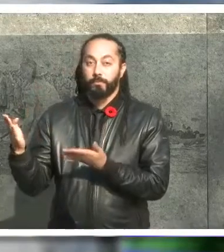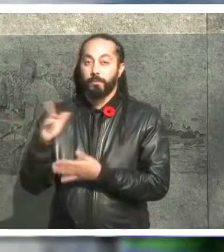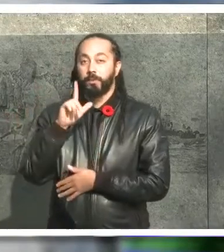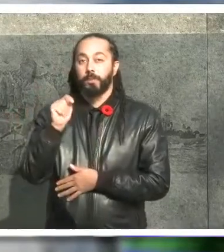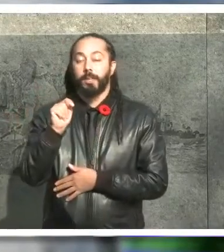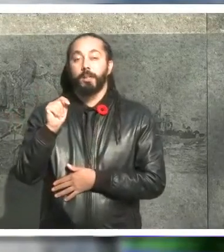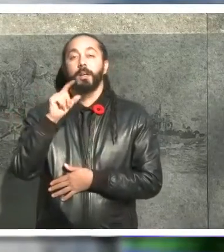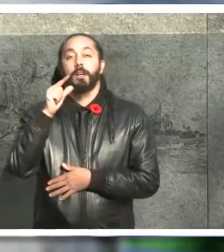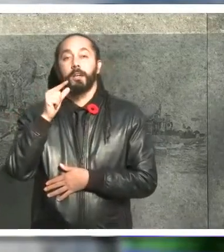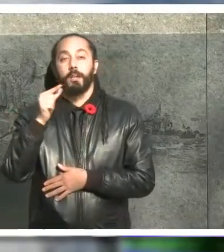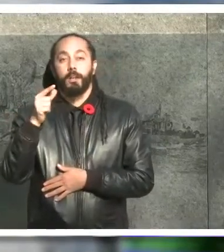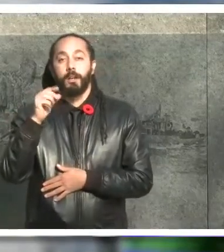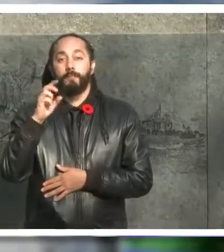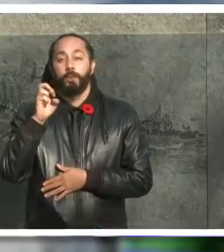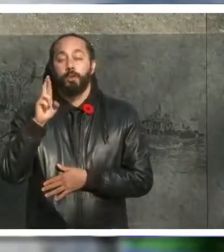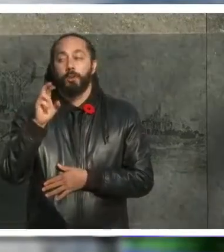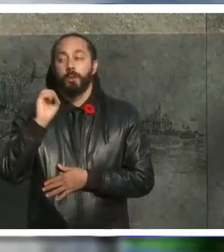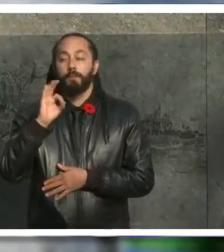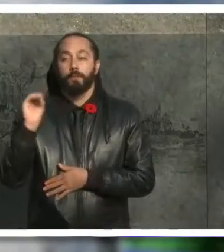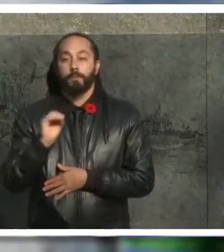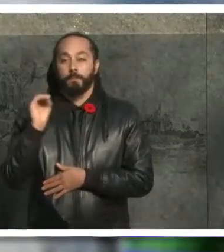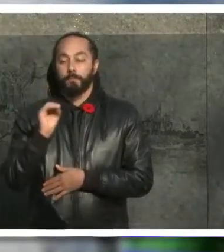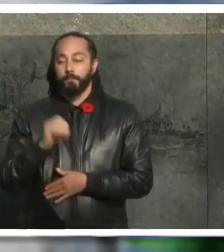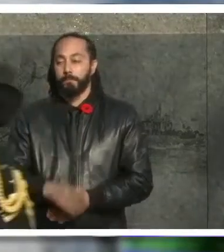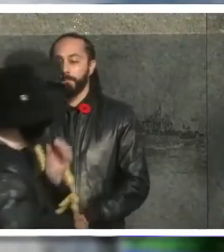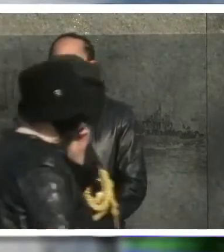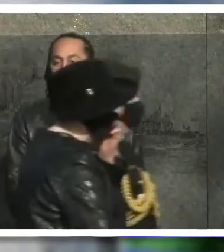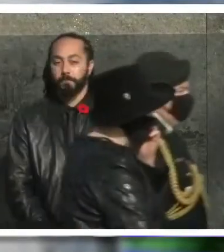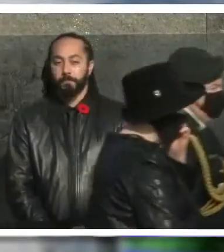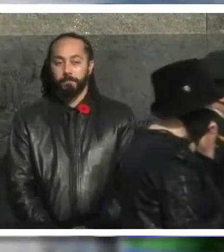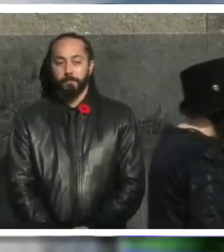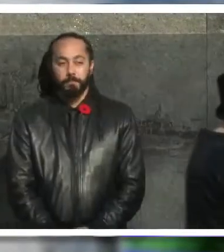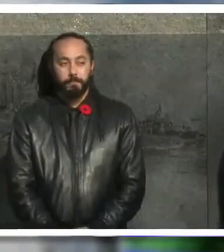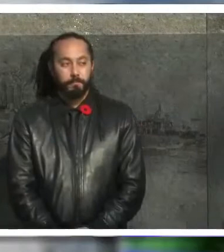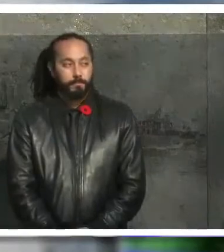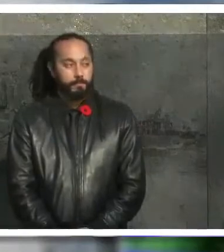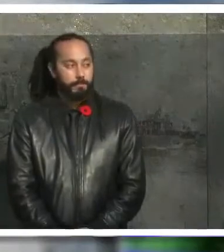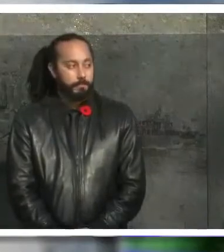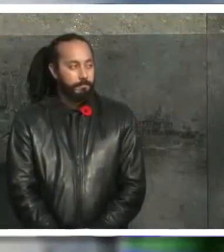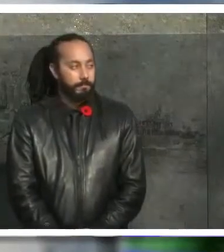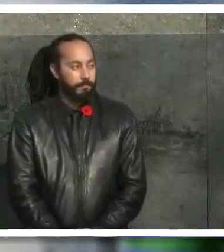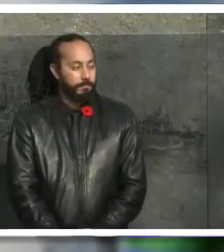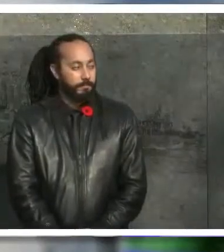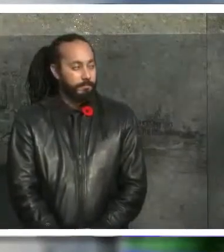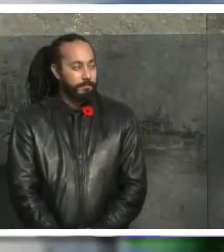I invite the Honourable Elizabeth does well Lieutenant Governor of Ontario to bring greetings.